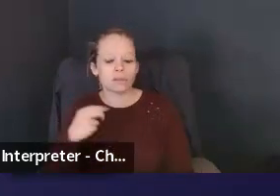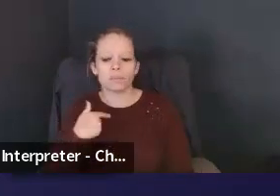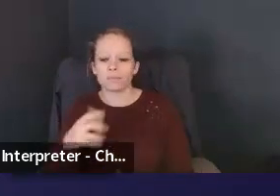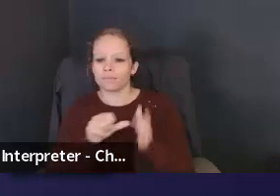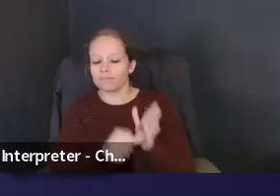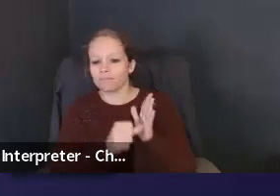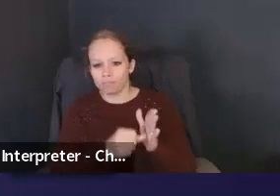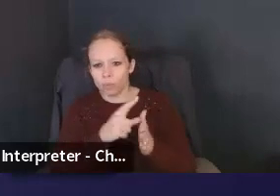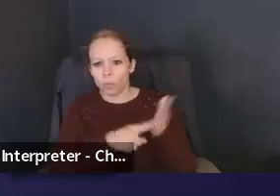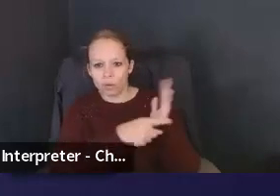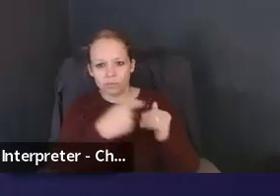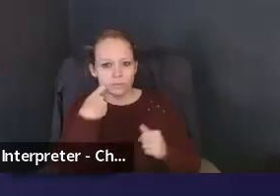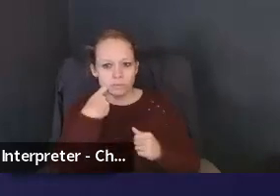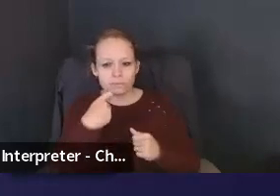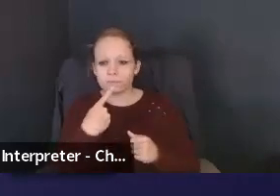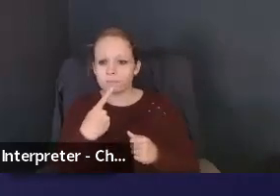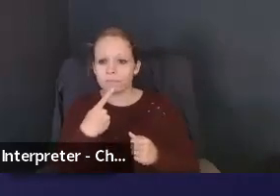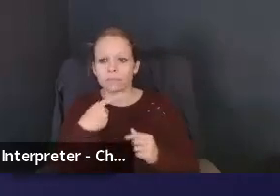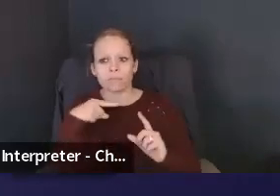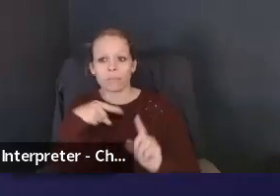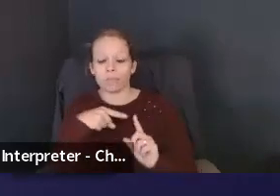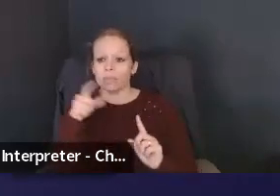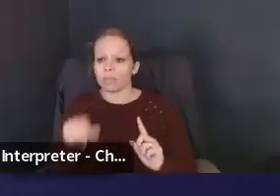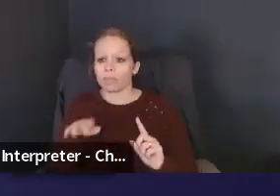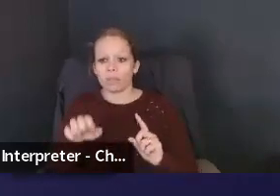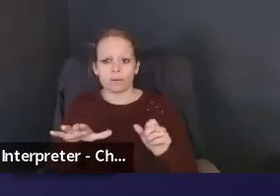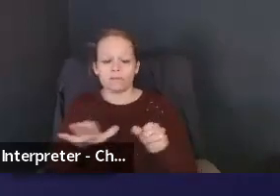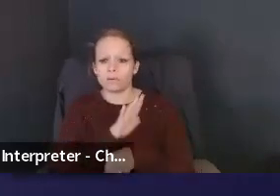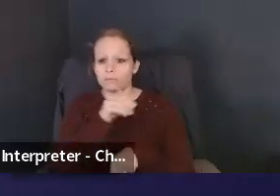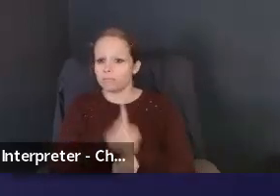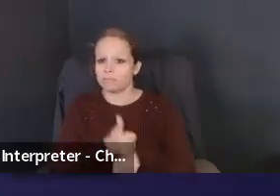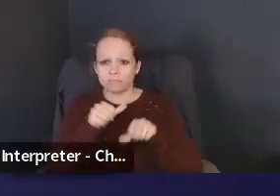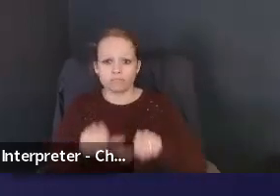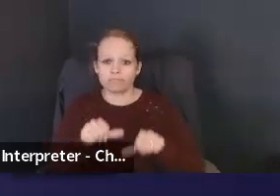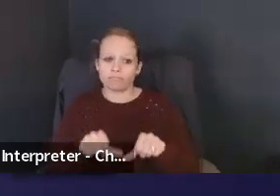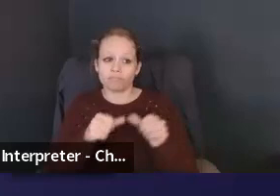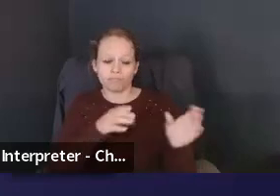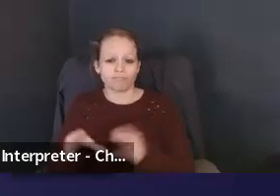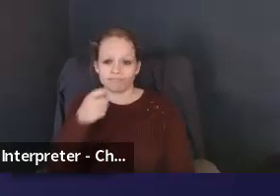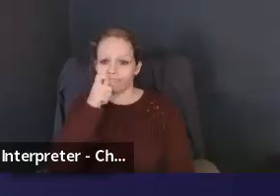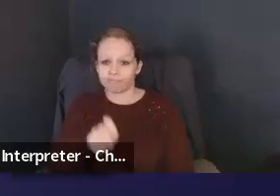is that this needs to be a fully implementable plan. You can't leave these,